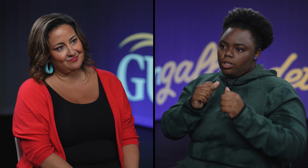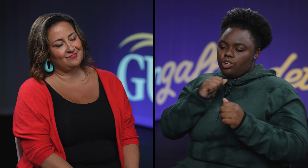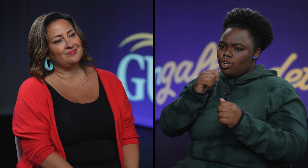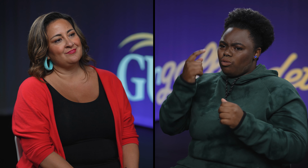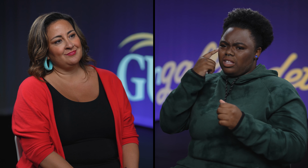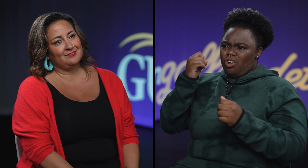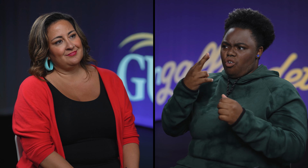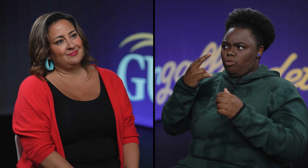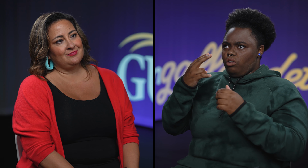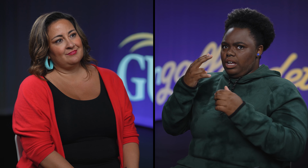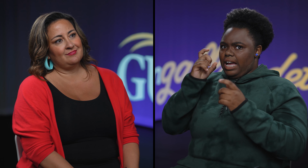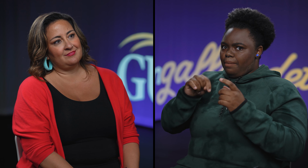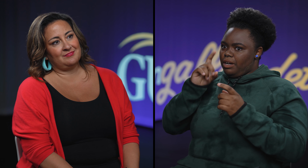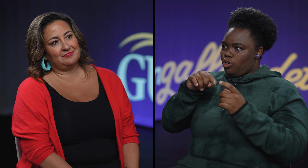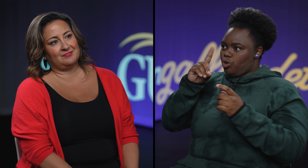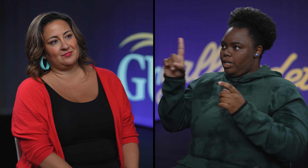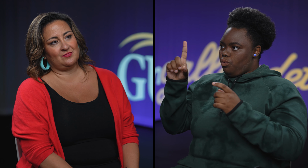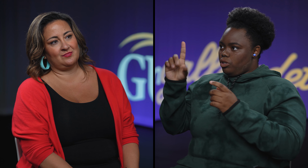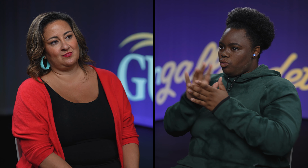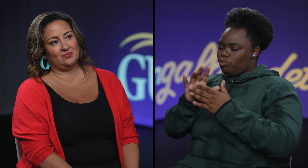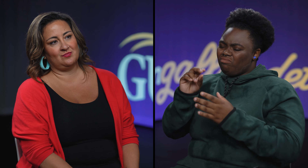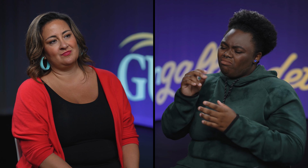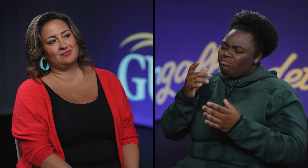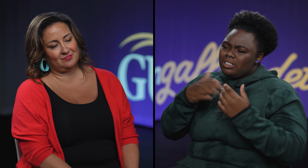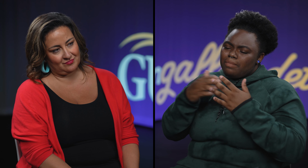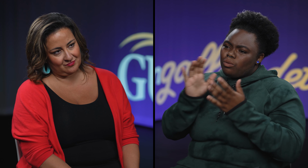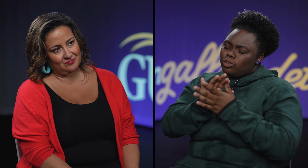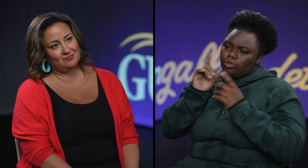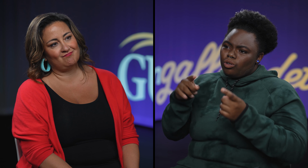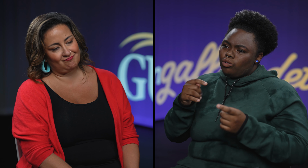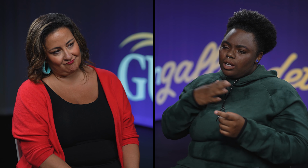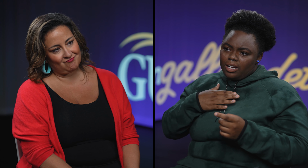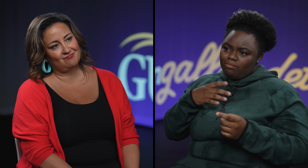Don’t think that you have to go to a D1 school, it doesn't matter what school you go to